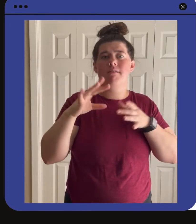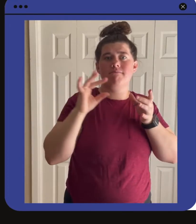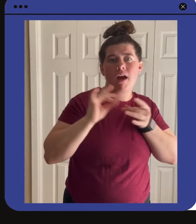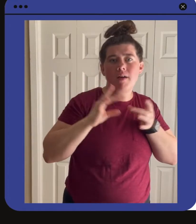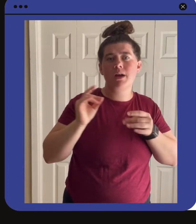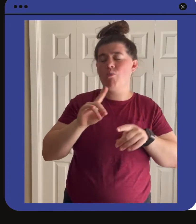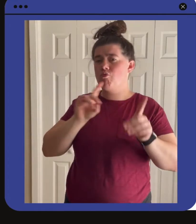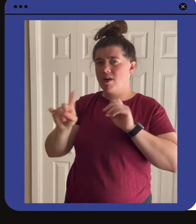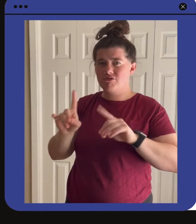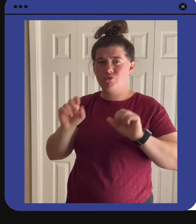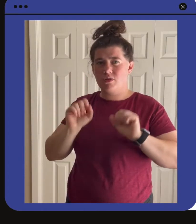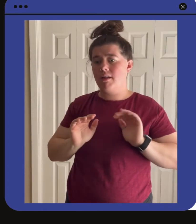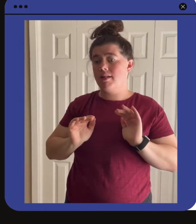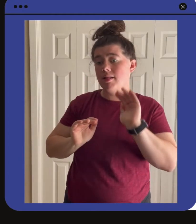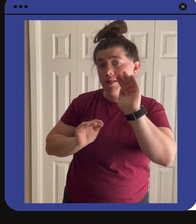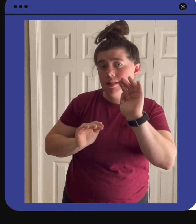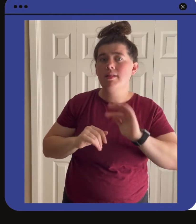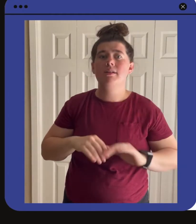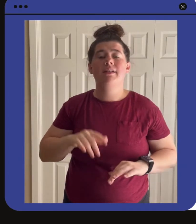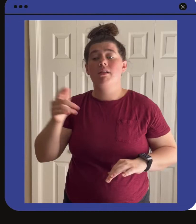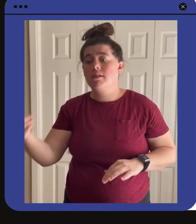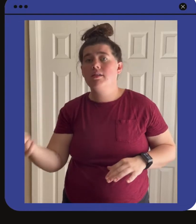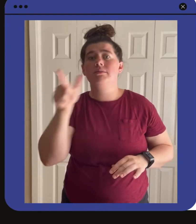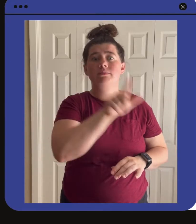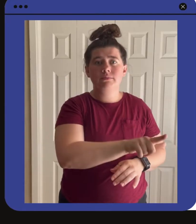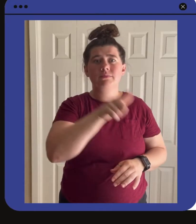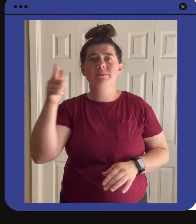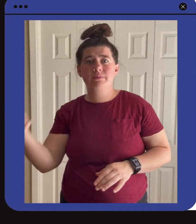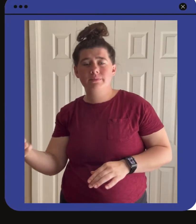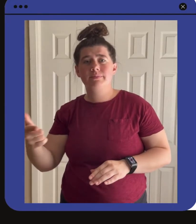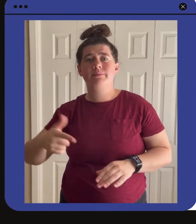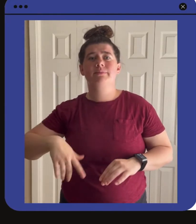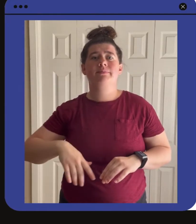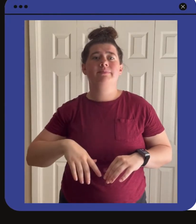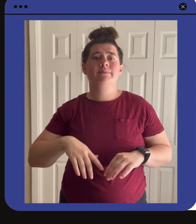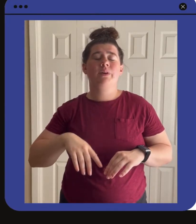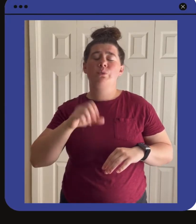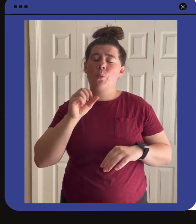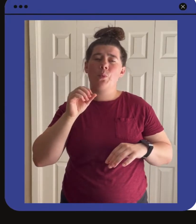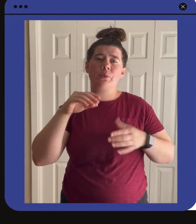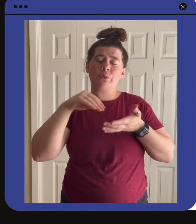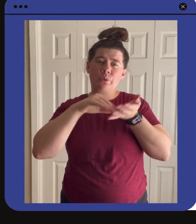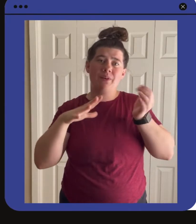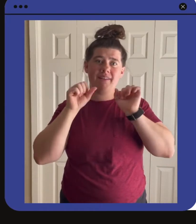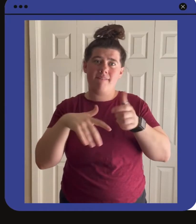and then if you have a question or a comment, you can also raise your hand and utilize turn-taking practices.